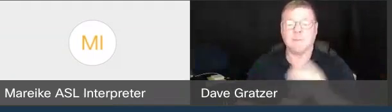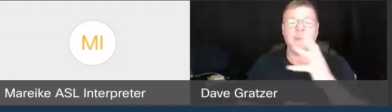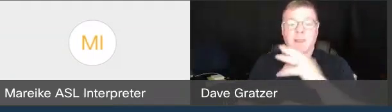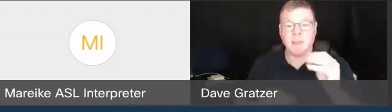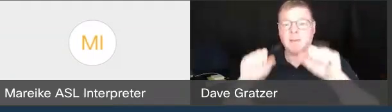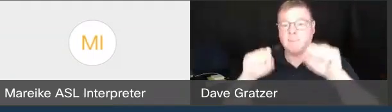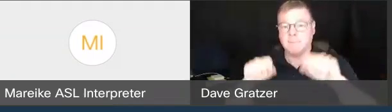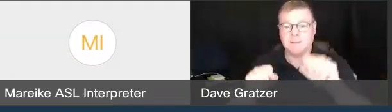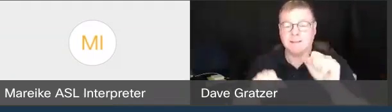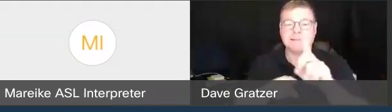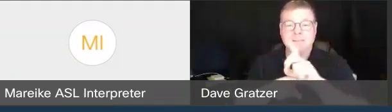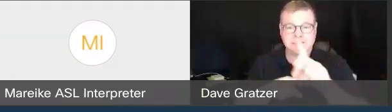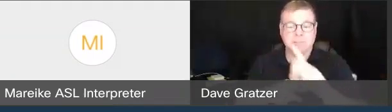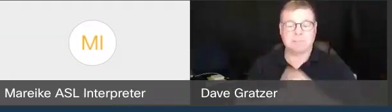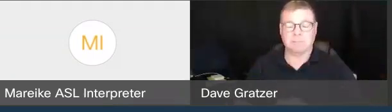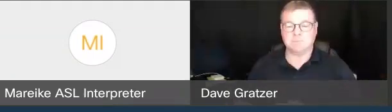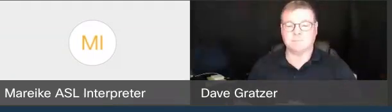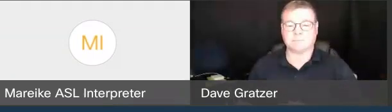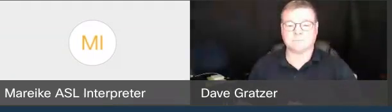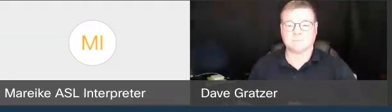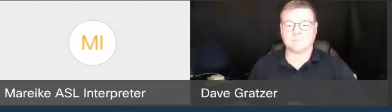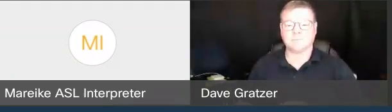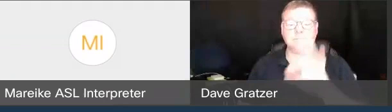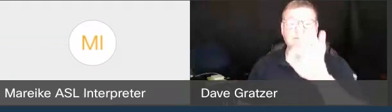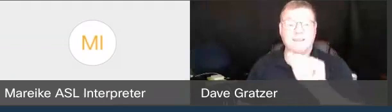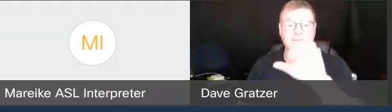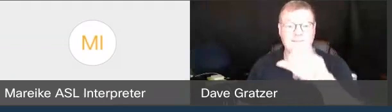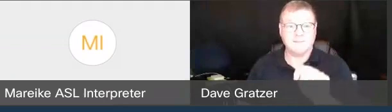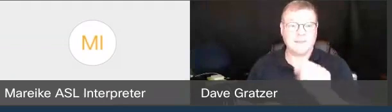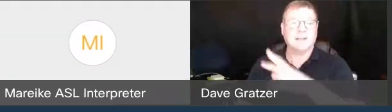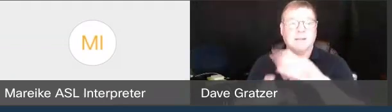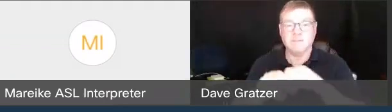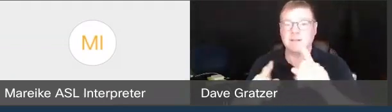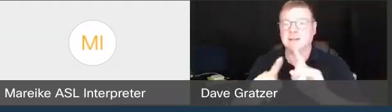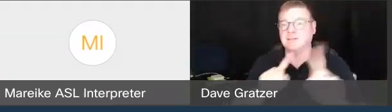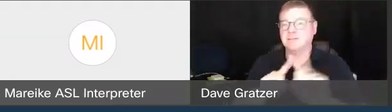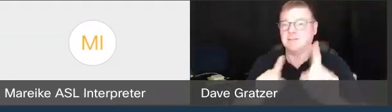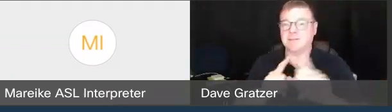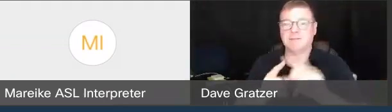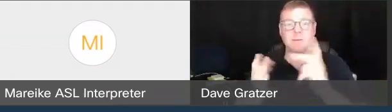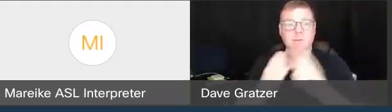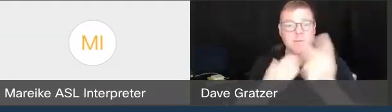disciplinary action FACT has been implemented in various communities across the United States and